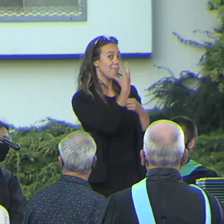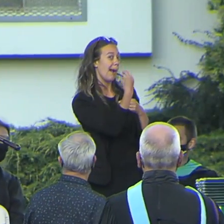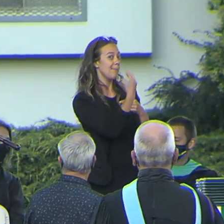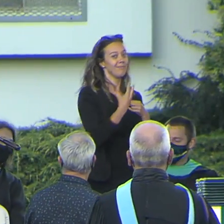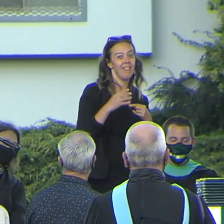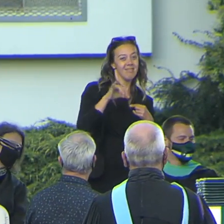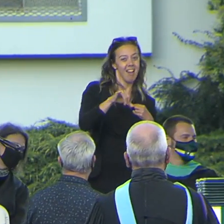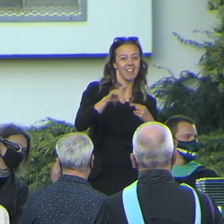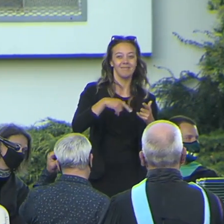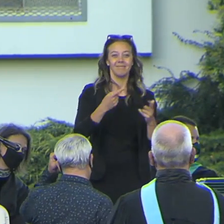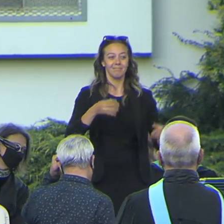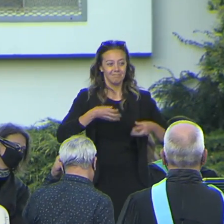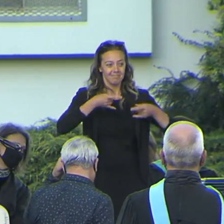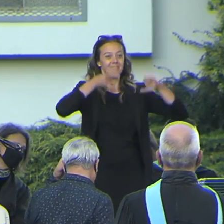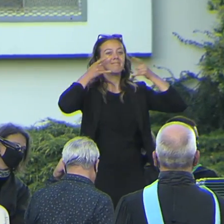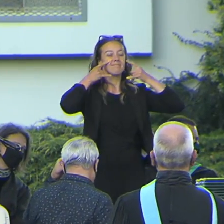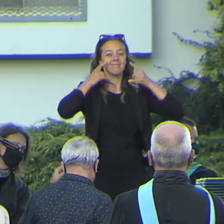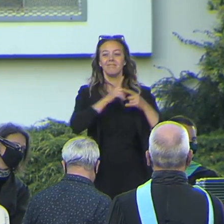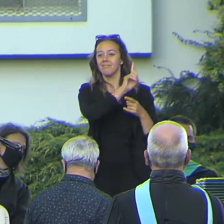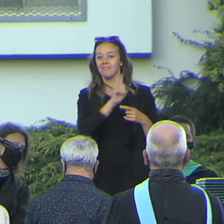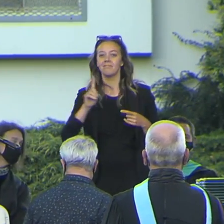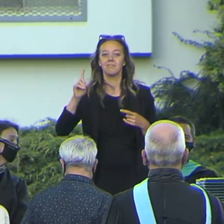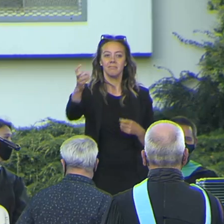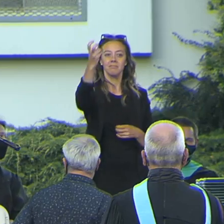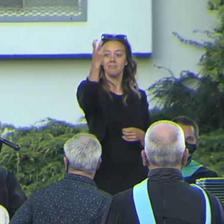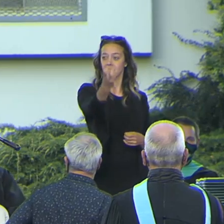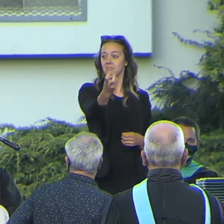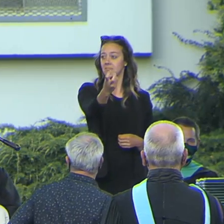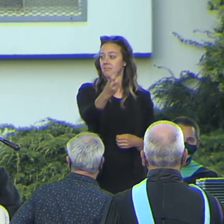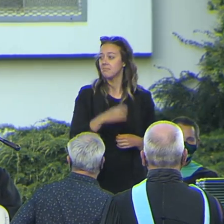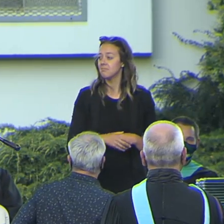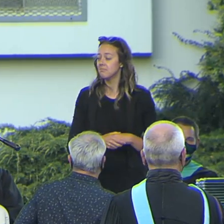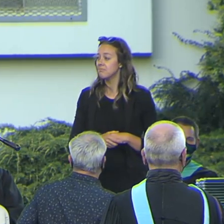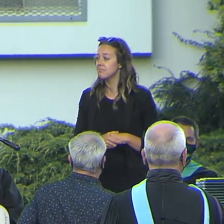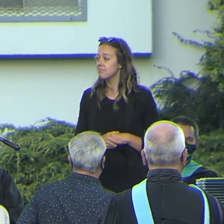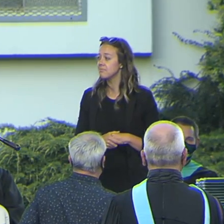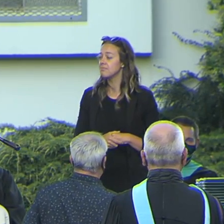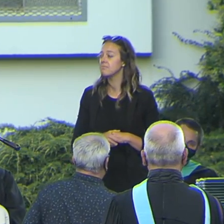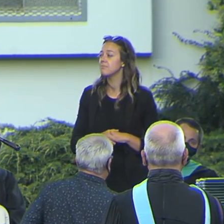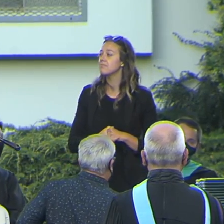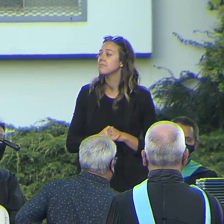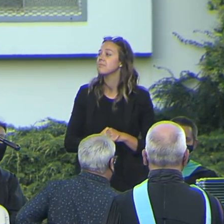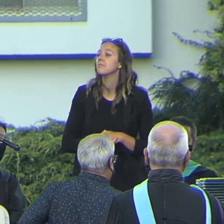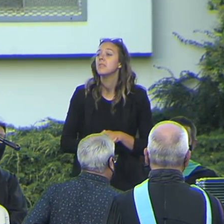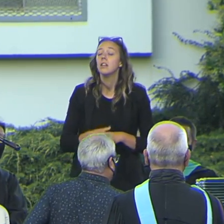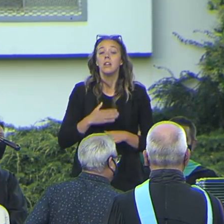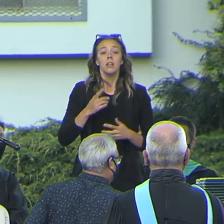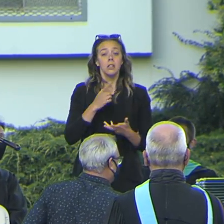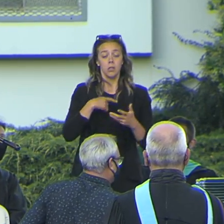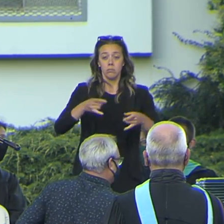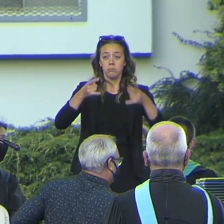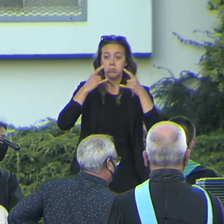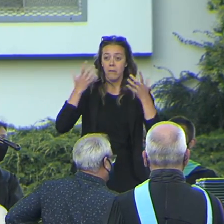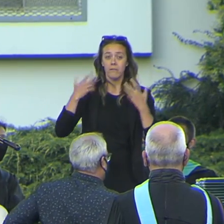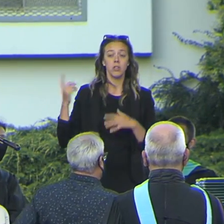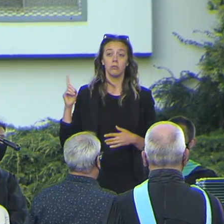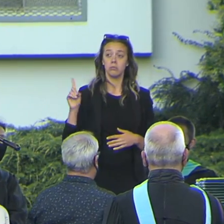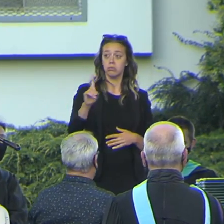before re-covering your face and returning to your original seat. Please sit down as soon as you have returned to your seat.